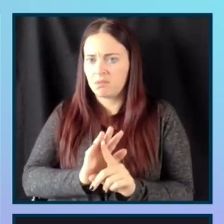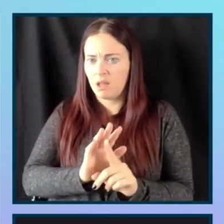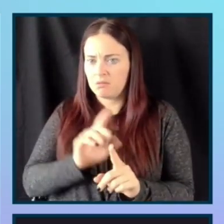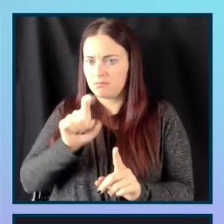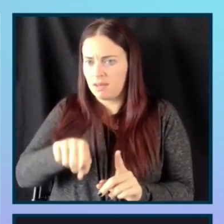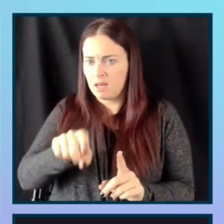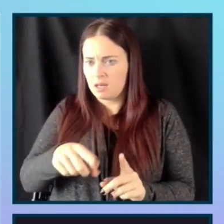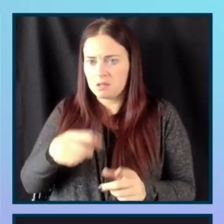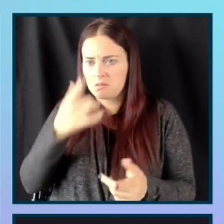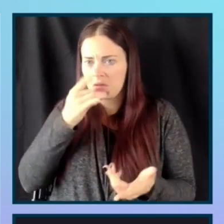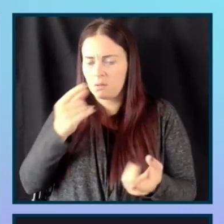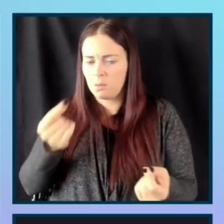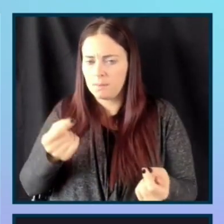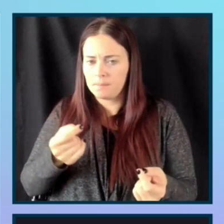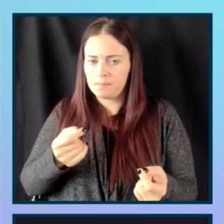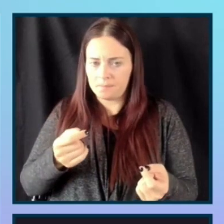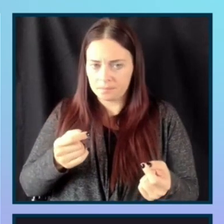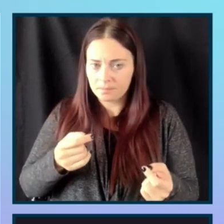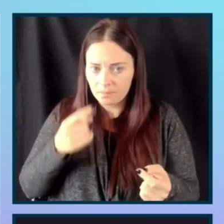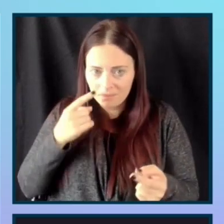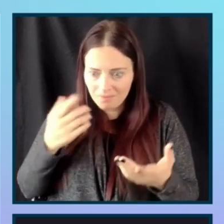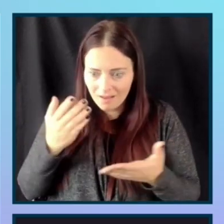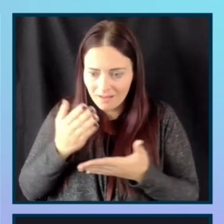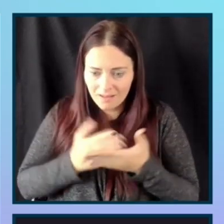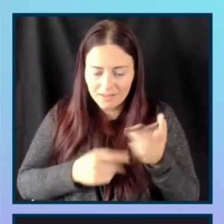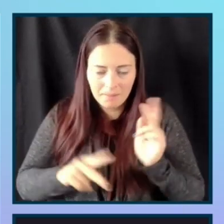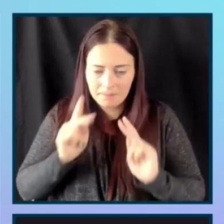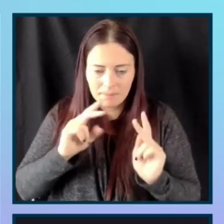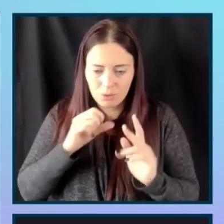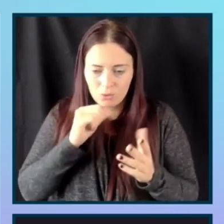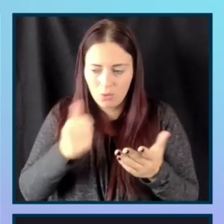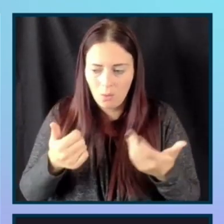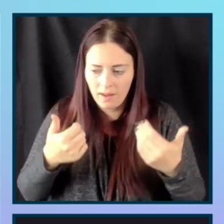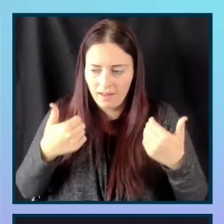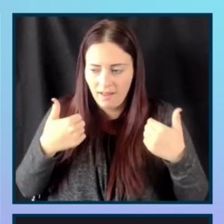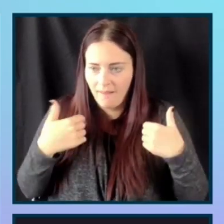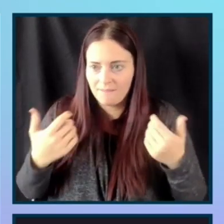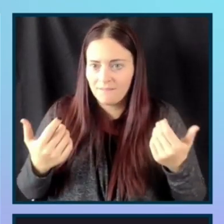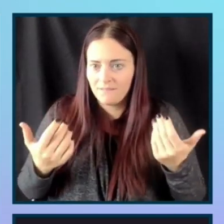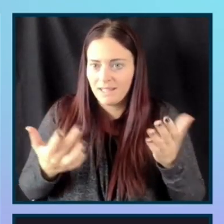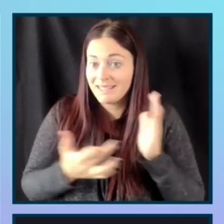exclusions themselves don't even have a technology to track. So when we're collecting this data